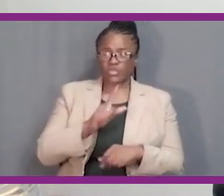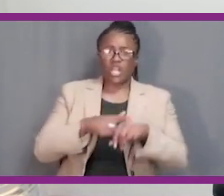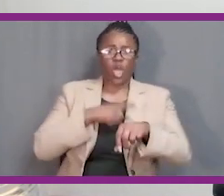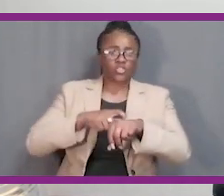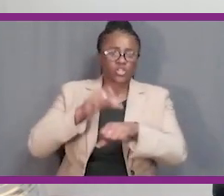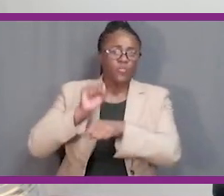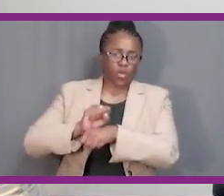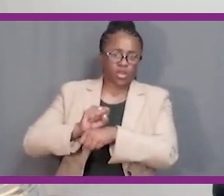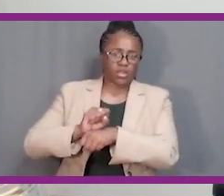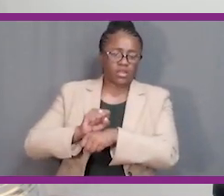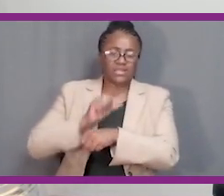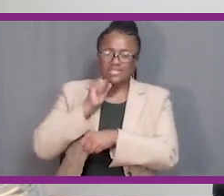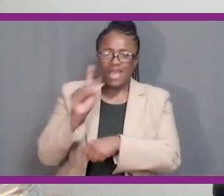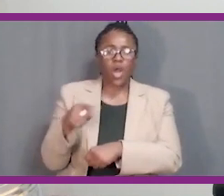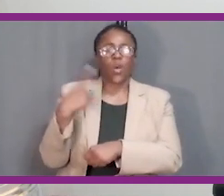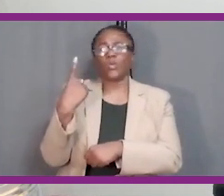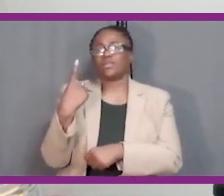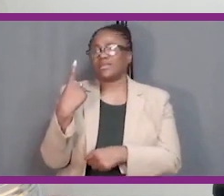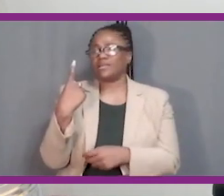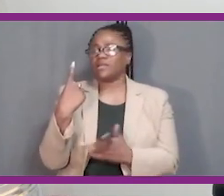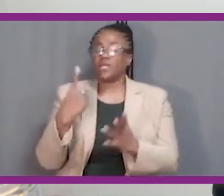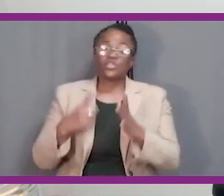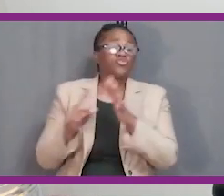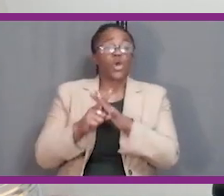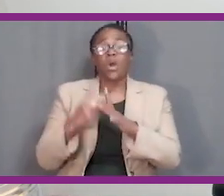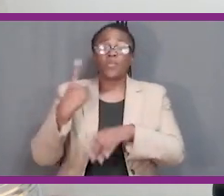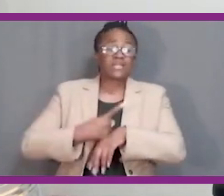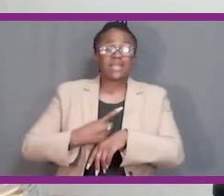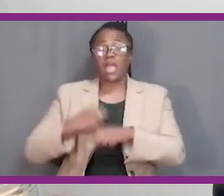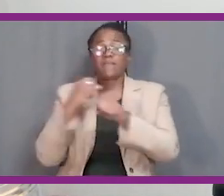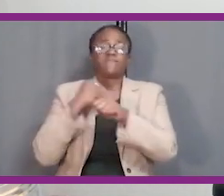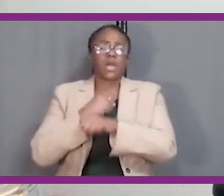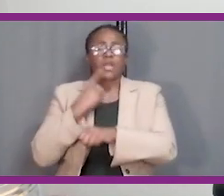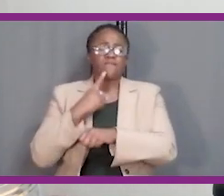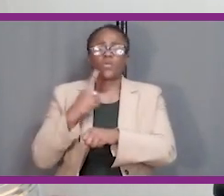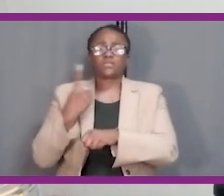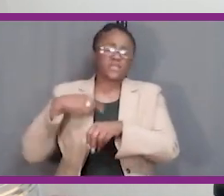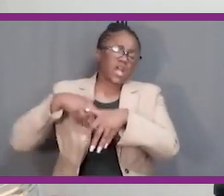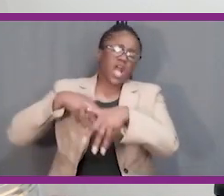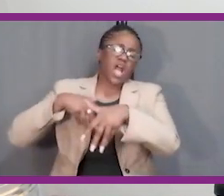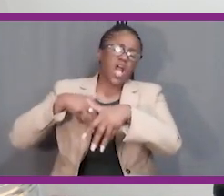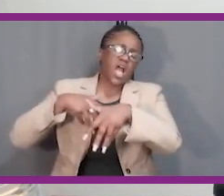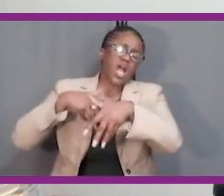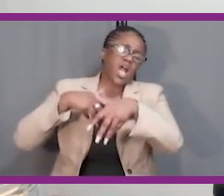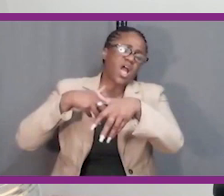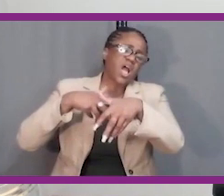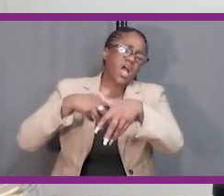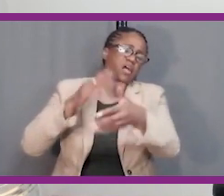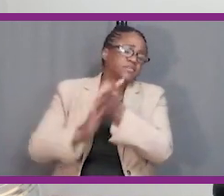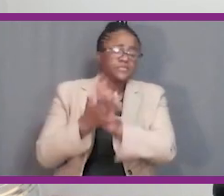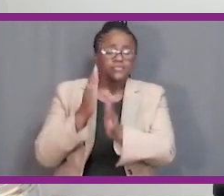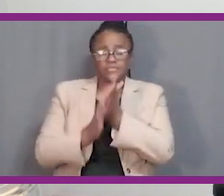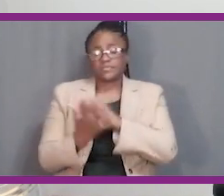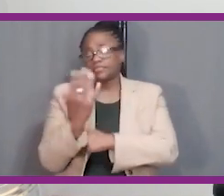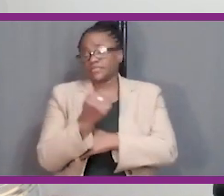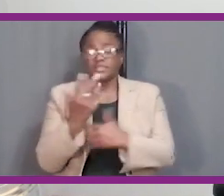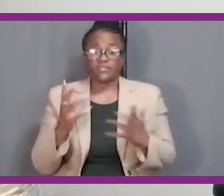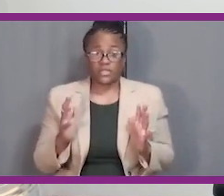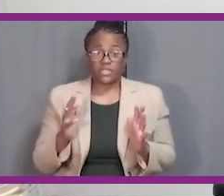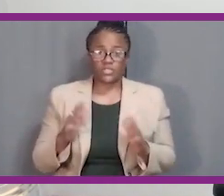this one campaign win or vote somebody into office or vote for this bill or this amendment. We're